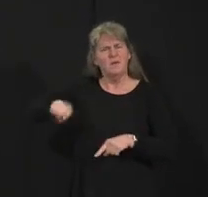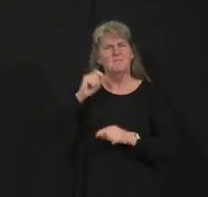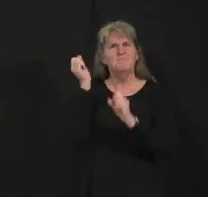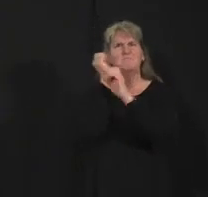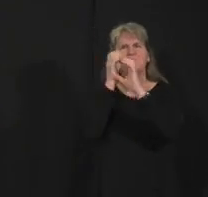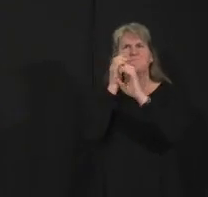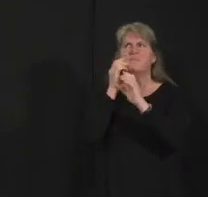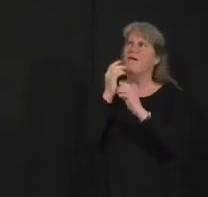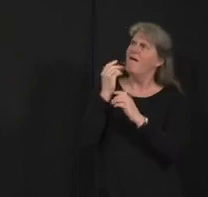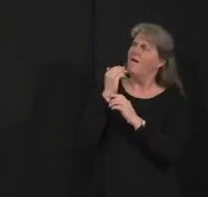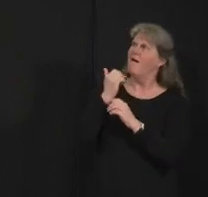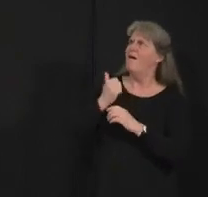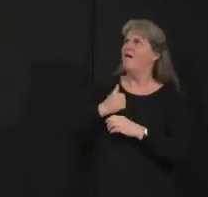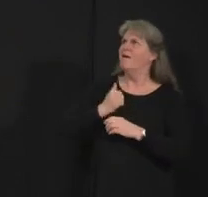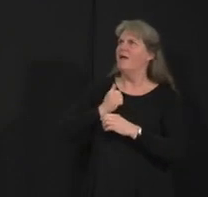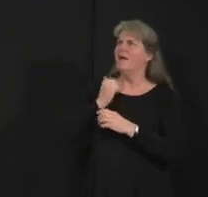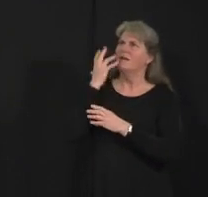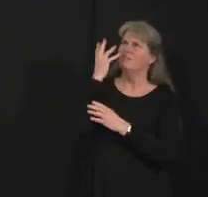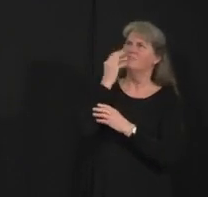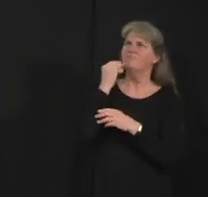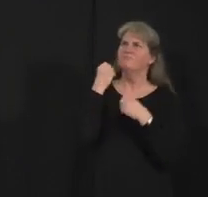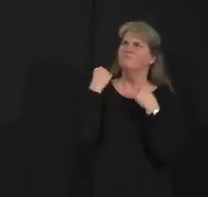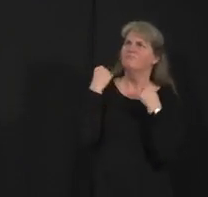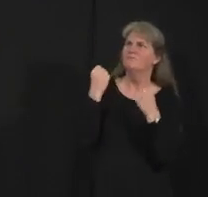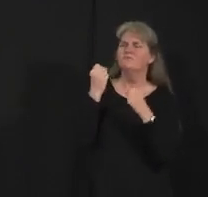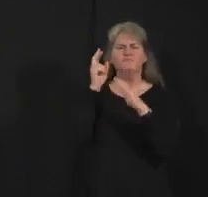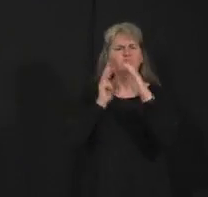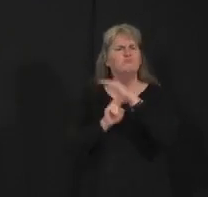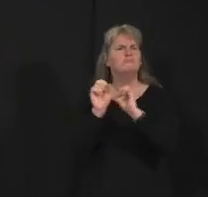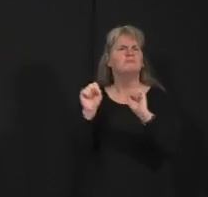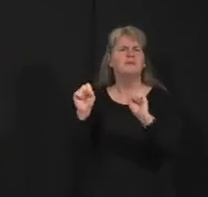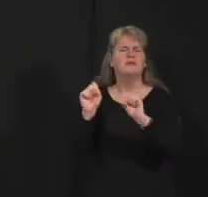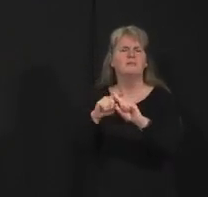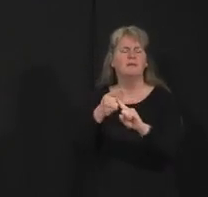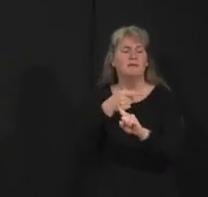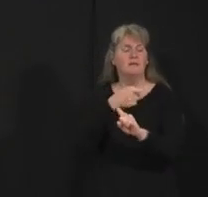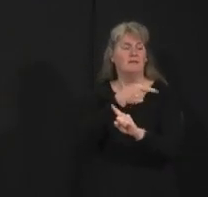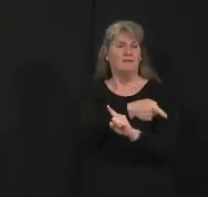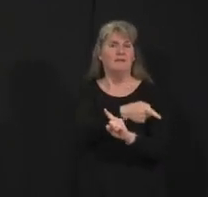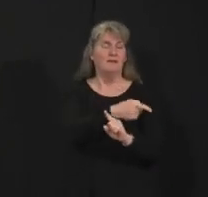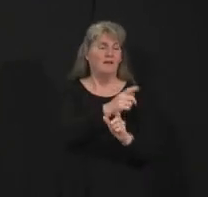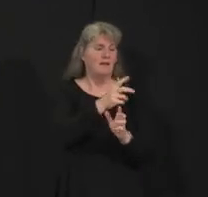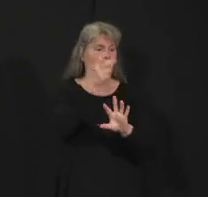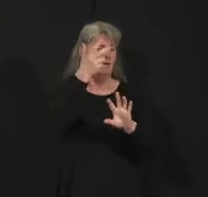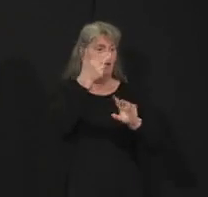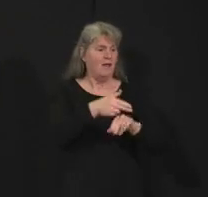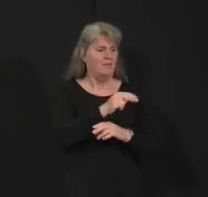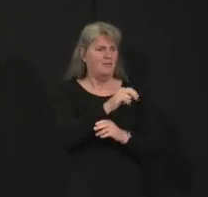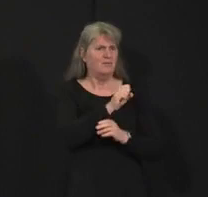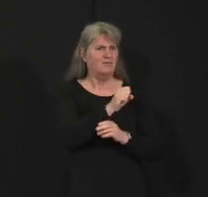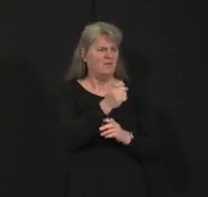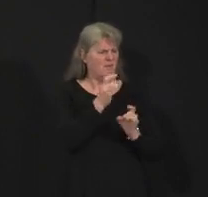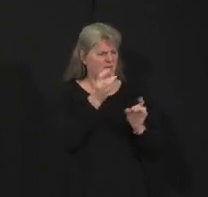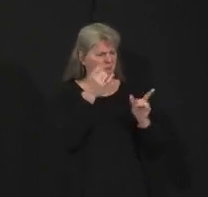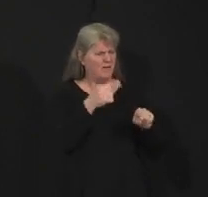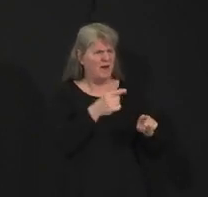and predictable world has already been shaken. With this recent shocking event, we are challenged even further